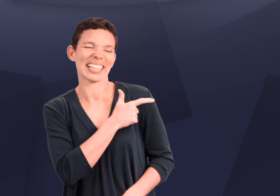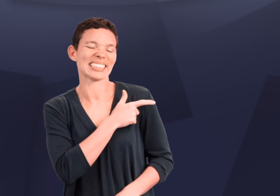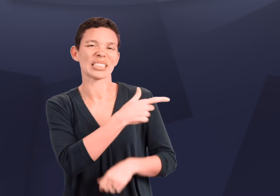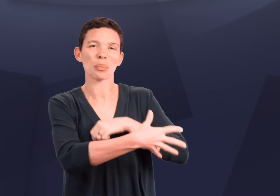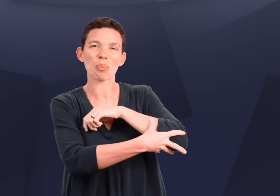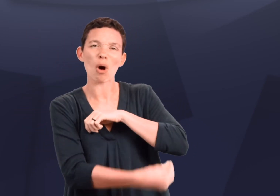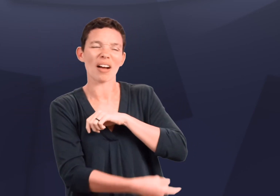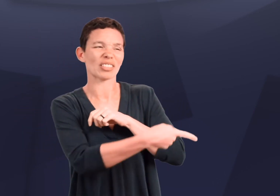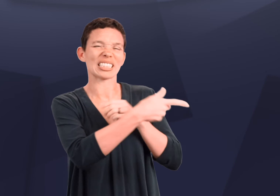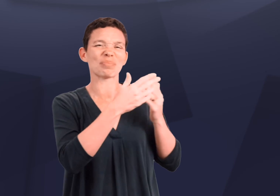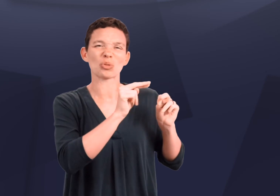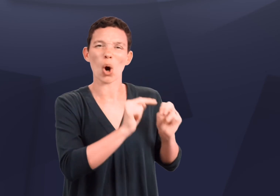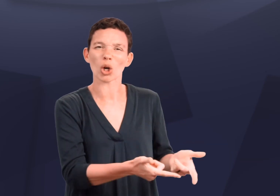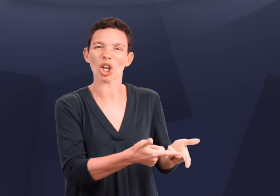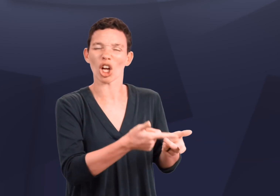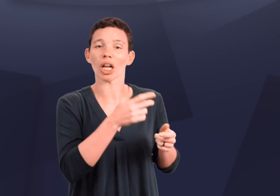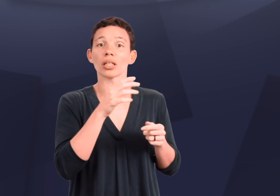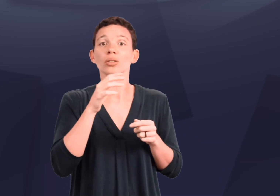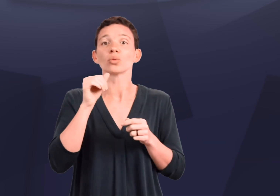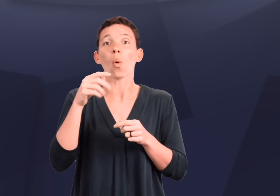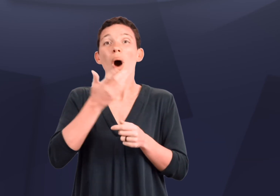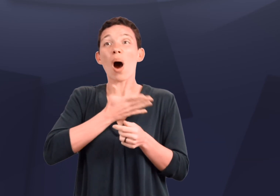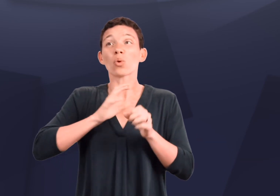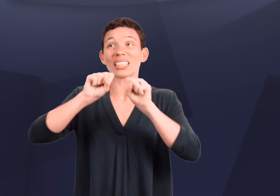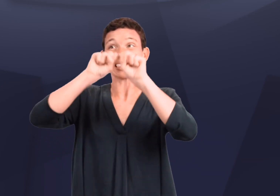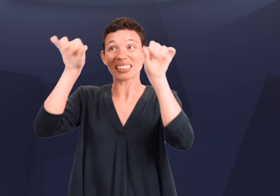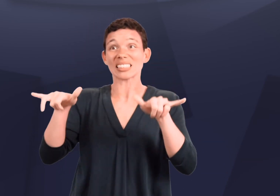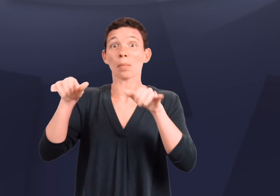Richer people are thought to be trustful, smarter, and have everything in order